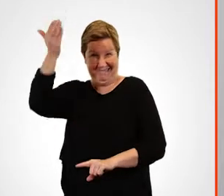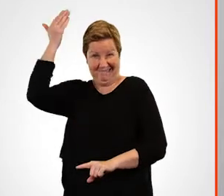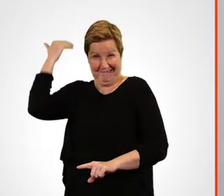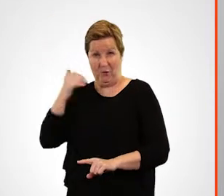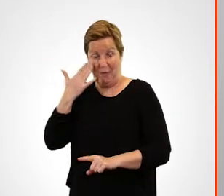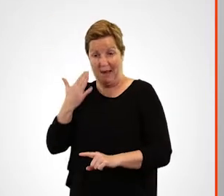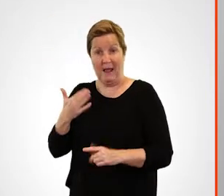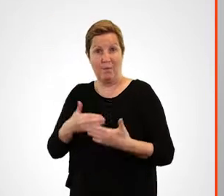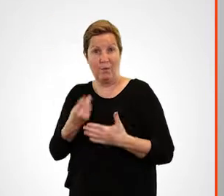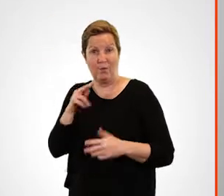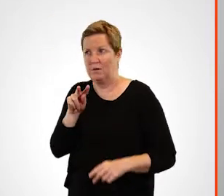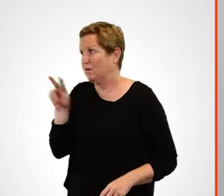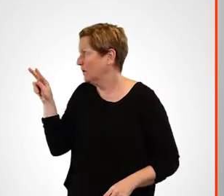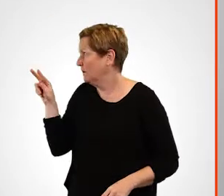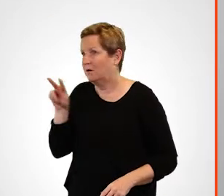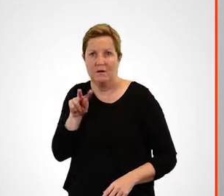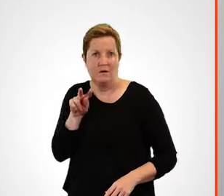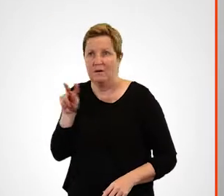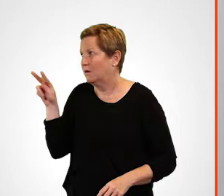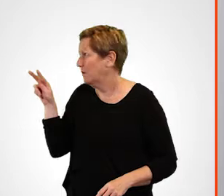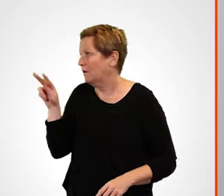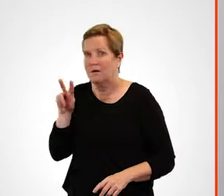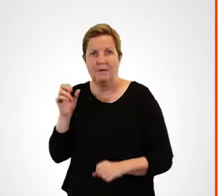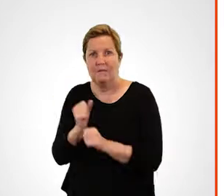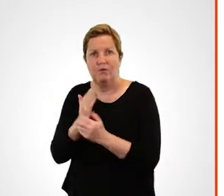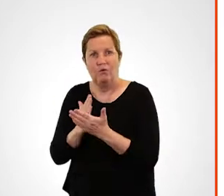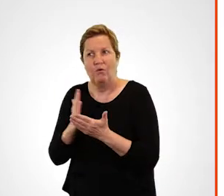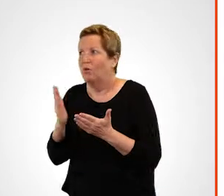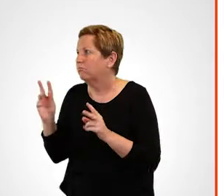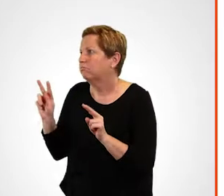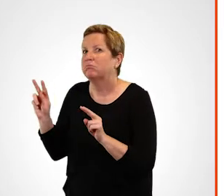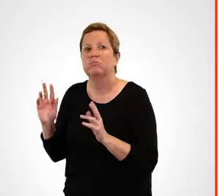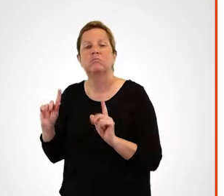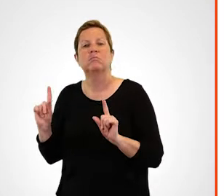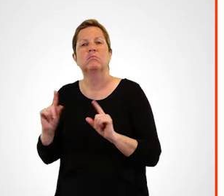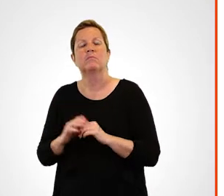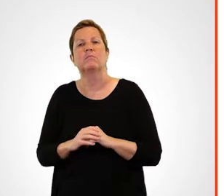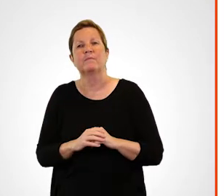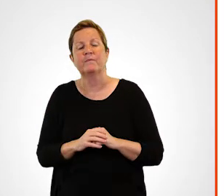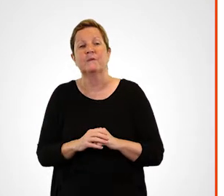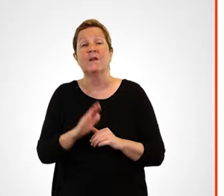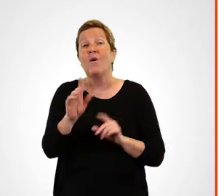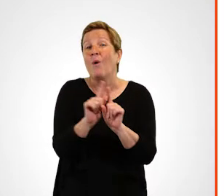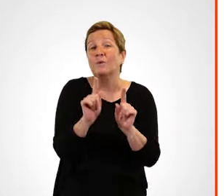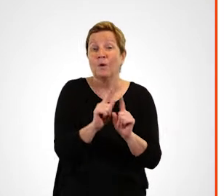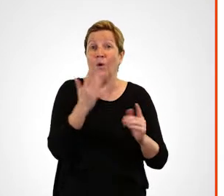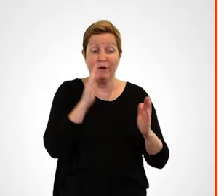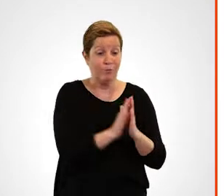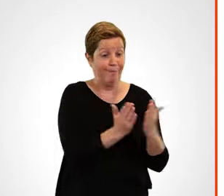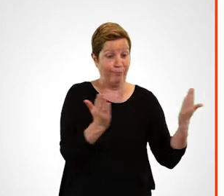when we were talking about mastering motivation. Here's another little clue. Please don't try to read the book word for word.